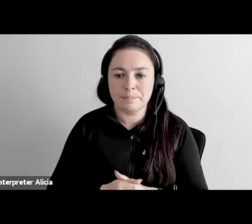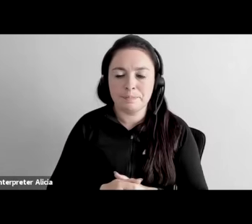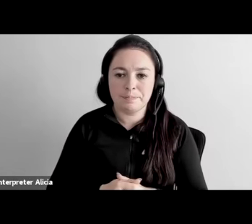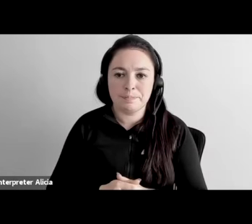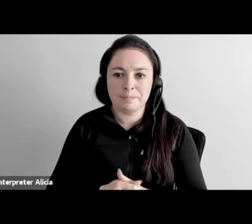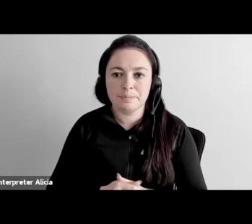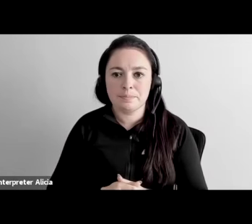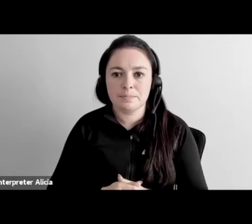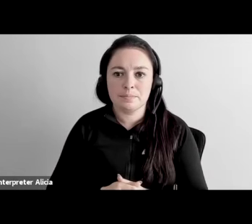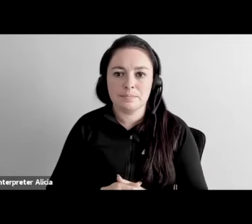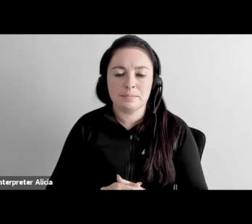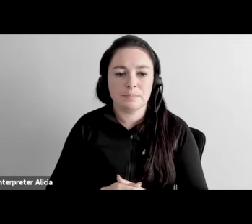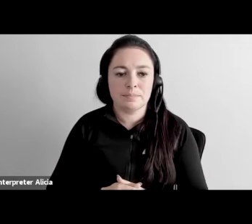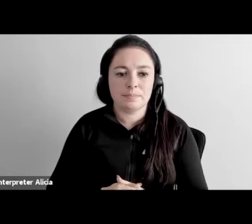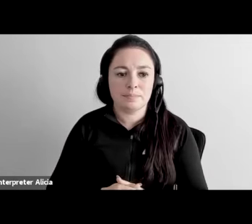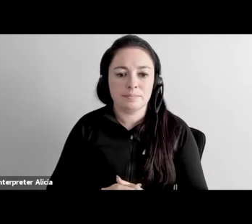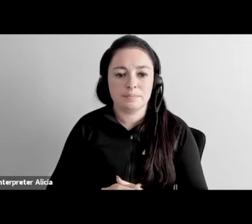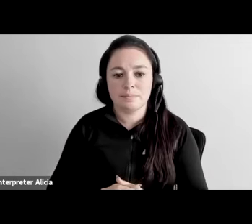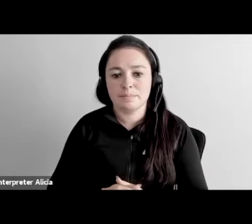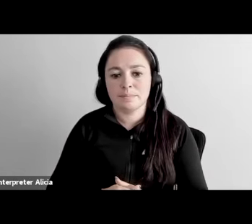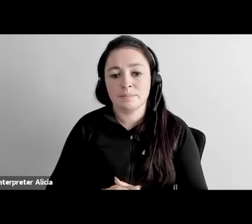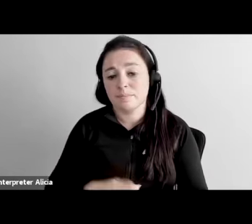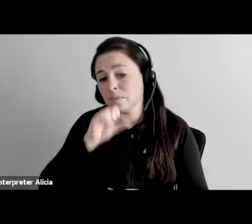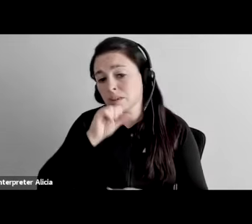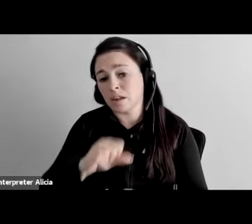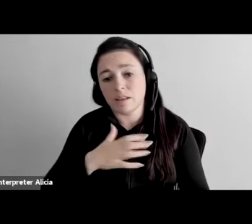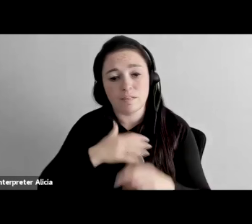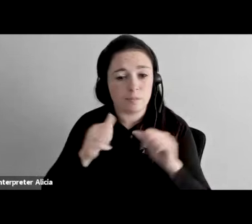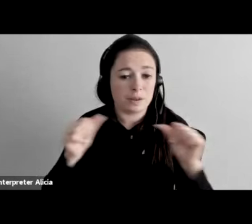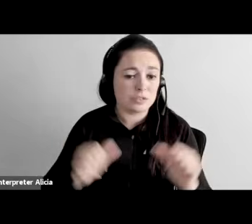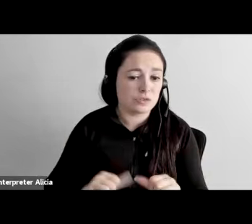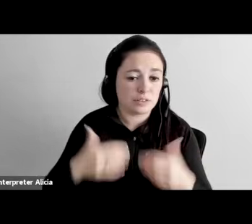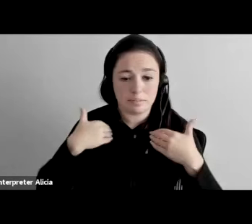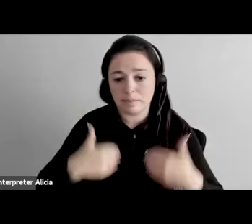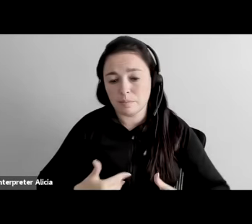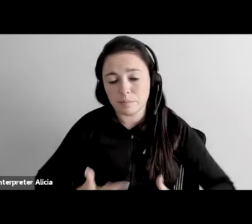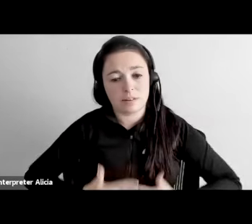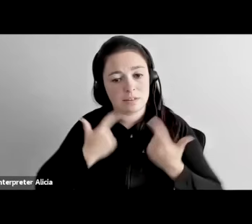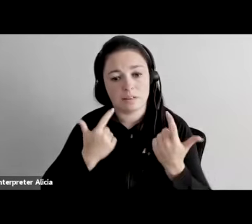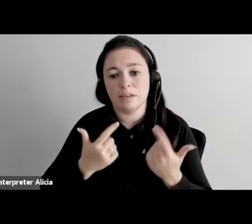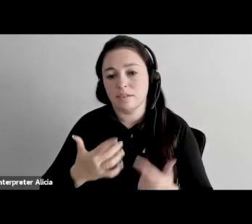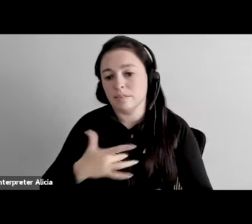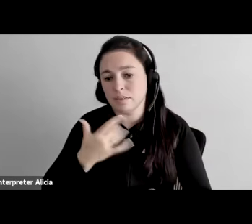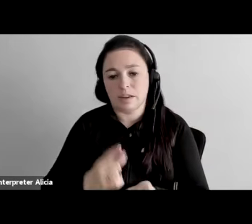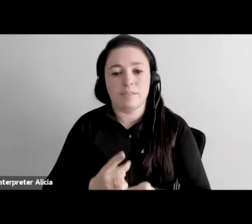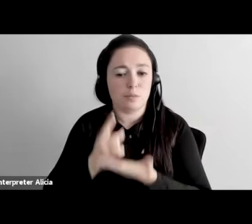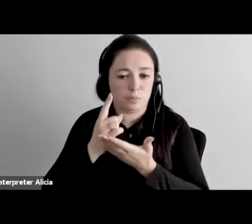I love my shape, my body, and my life, and I've had the privilege of creating and sustaining it, and